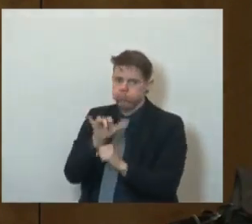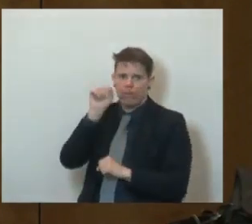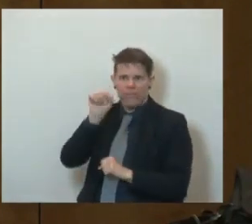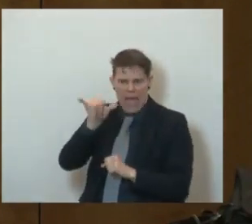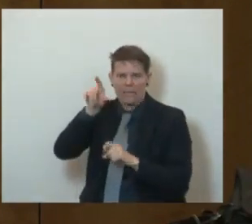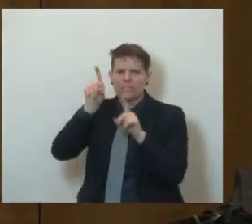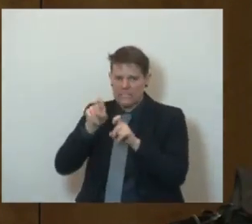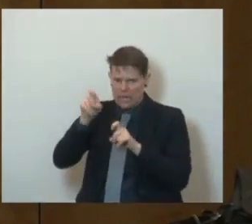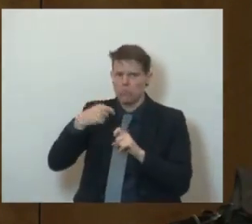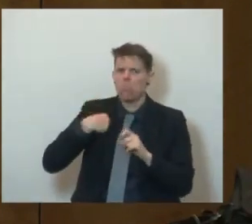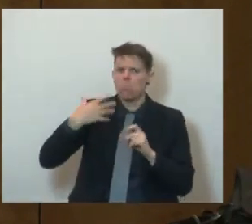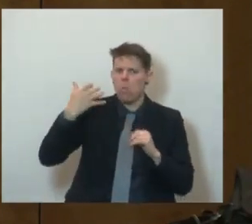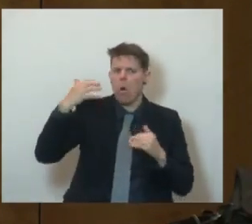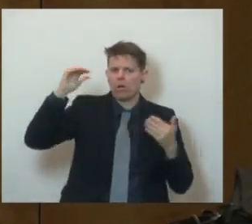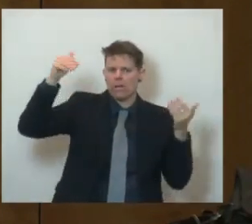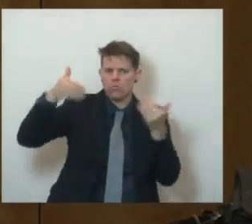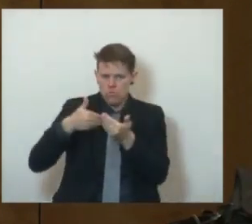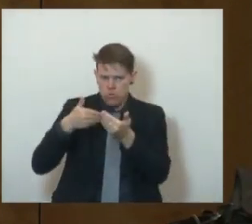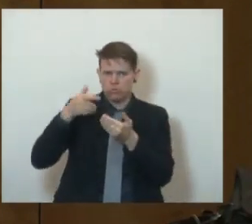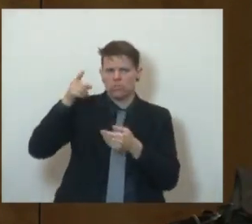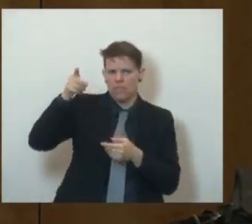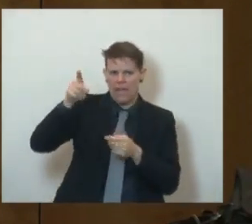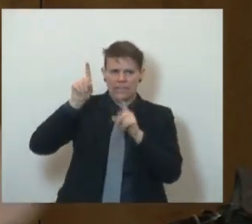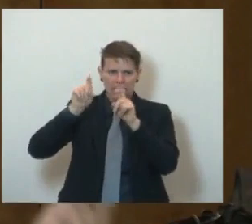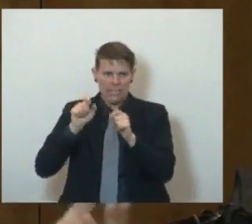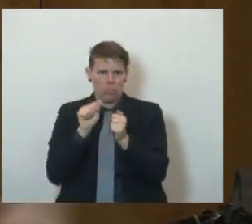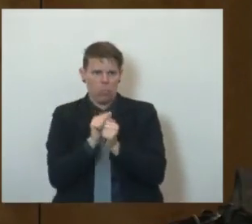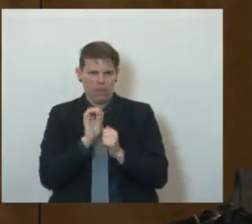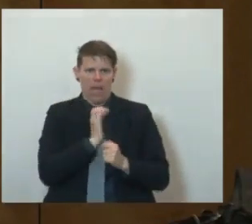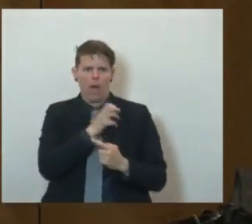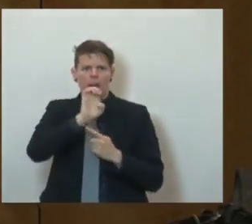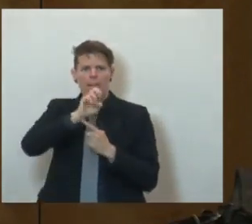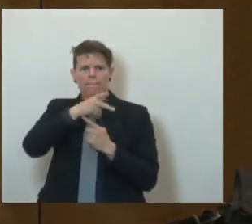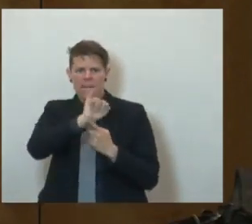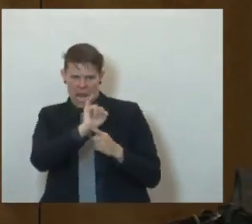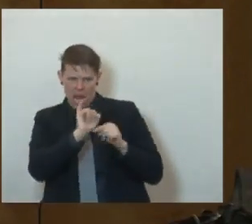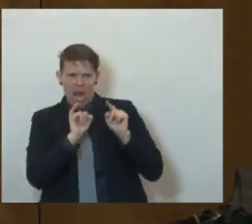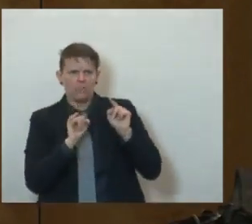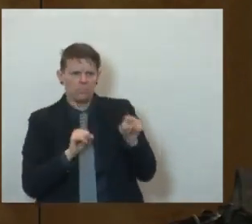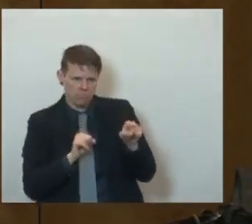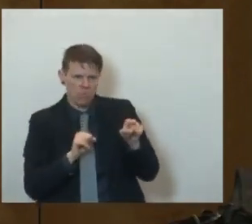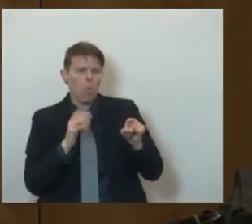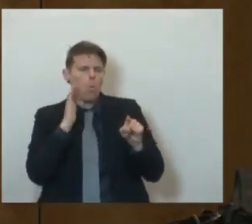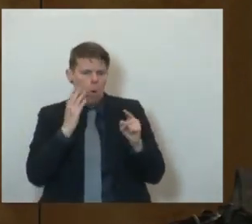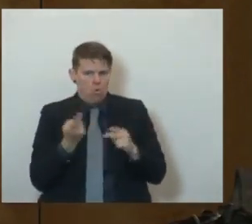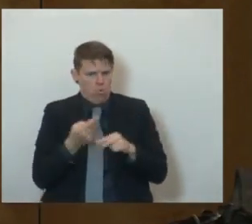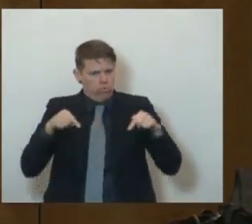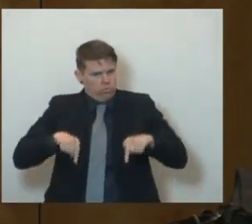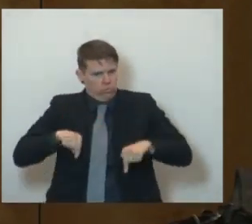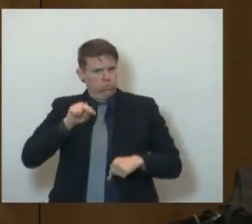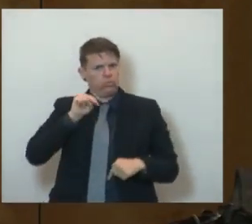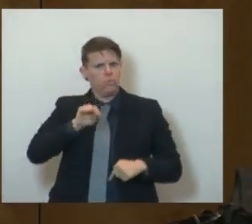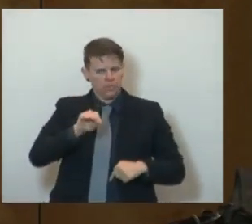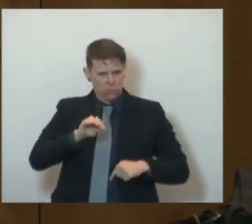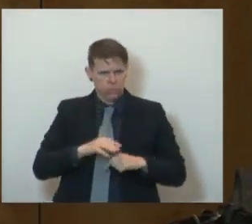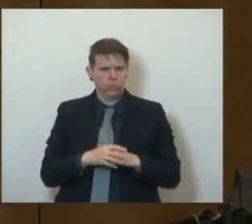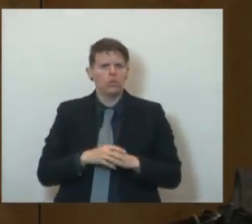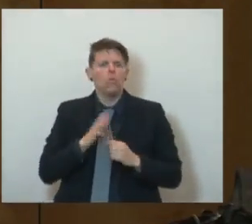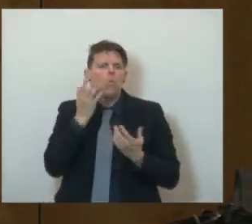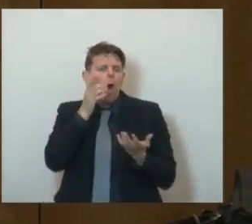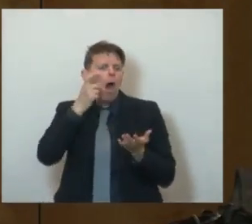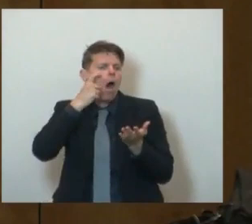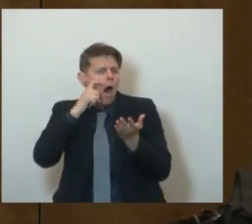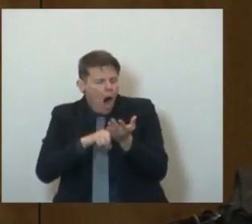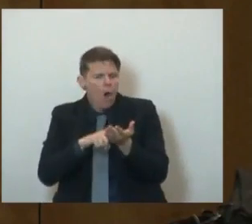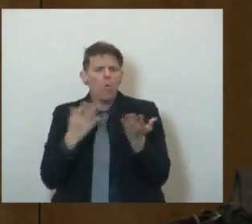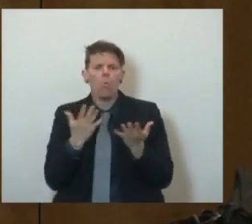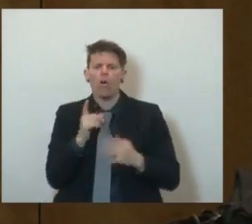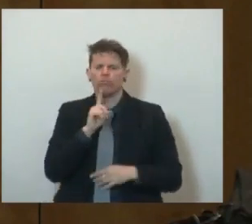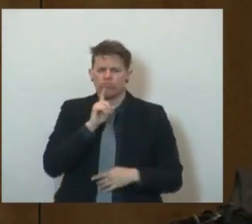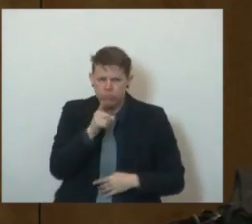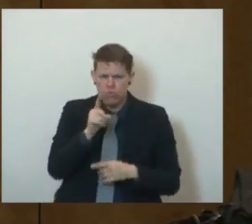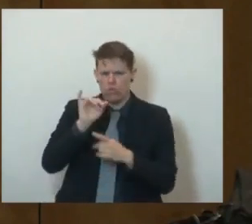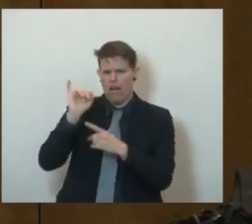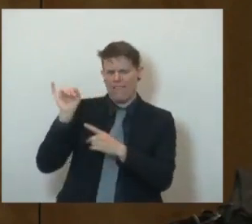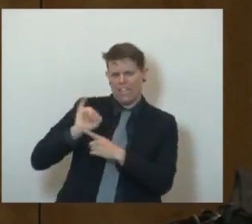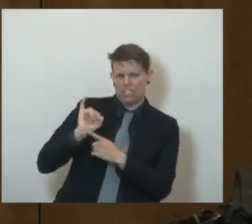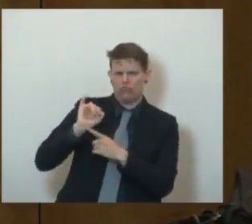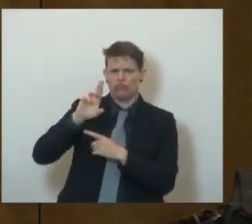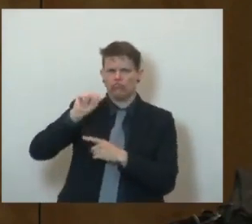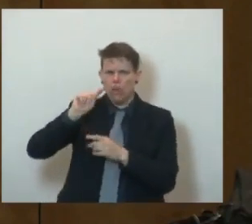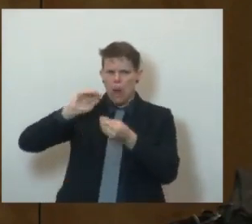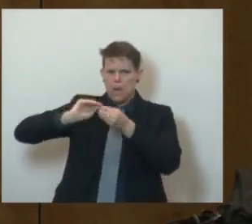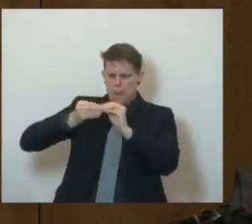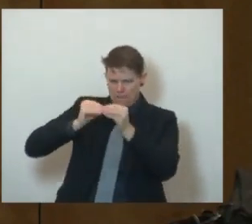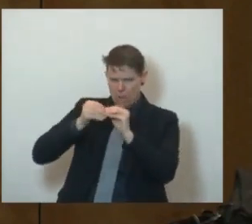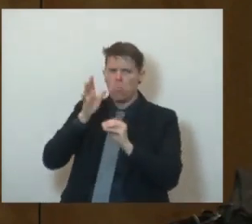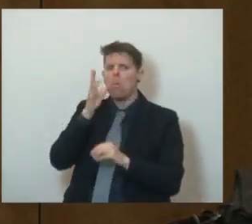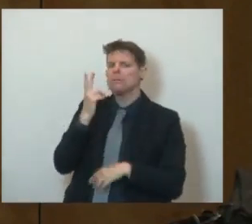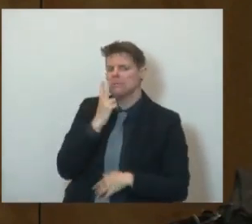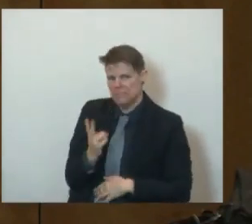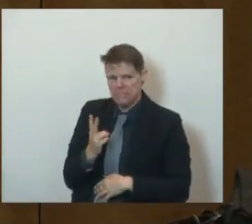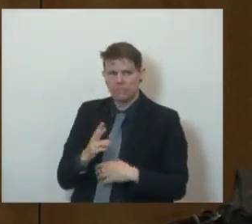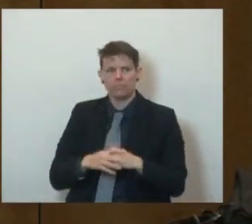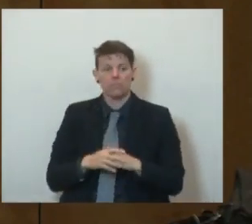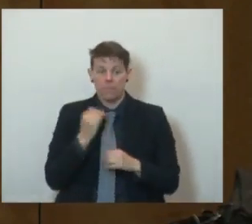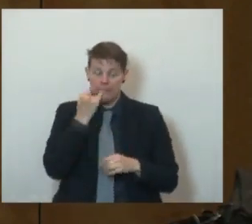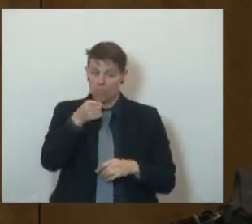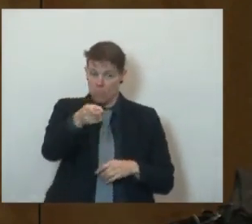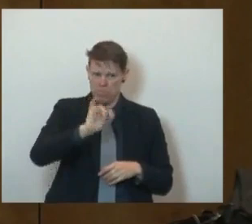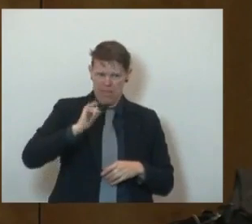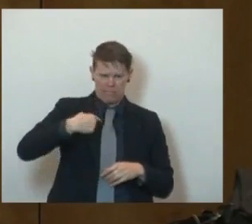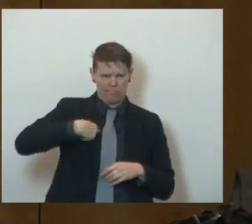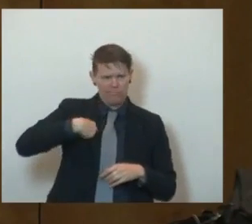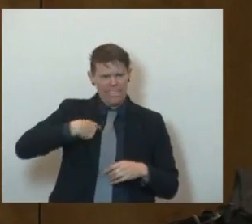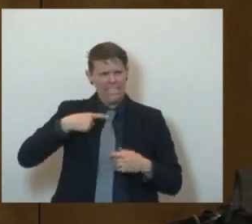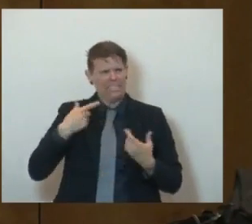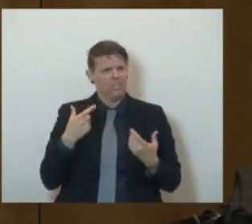WE HAVE THOSE IN THE STATE THAT ARE HIGHLY RELIABLE AND WE’RE JUST STARTING TO INTRODUCE THOSE IN OUR EPIDEMIOLOGISTS WILL BE USING THOSE IN IN THE POPULATION OF NEW MACBOOK, NEW MEXICO TO